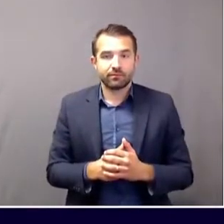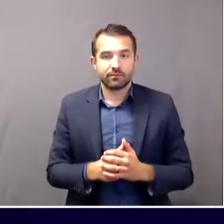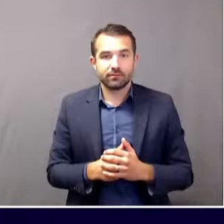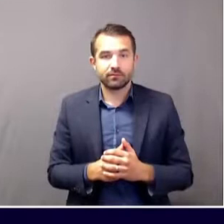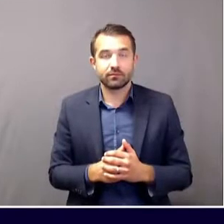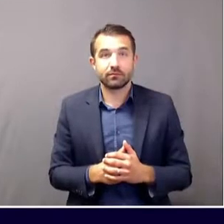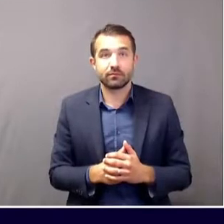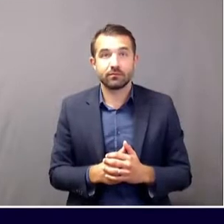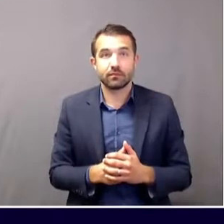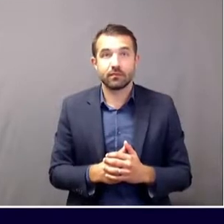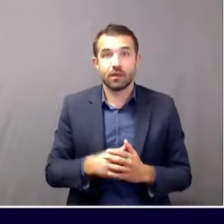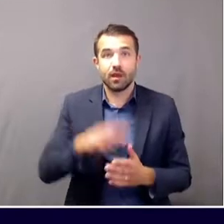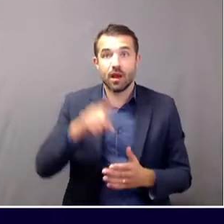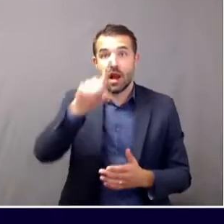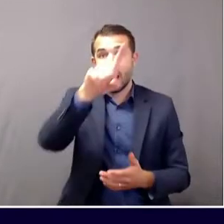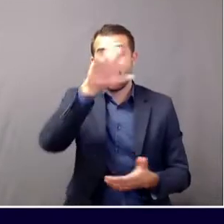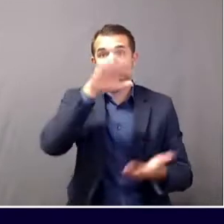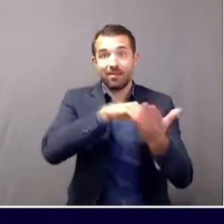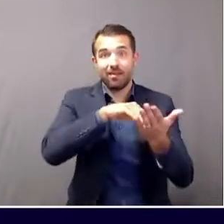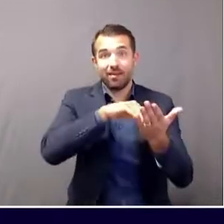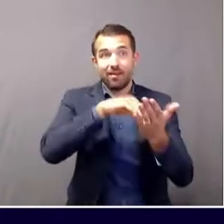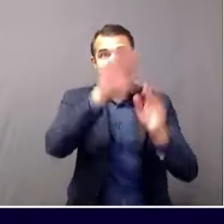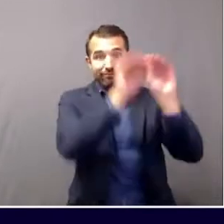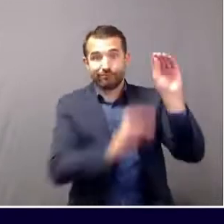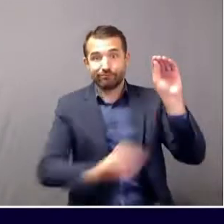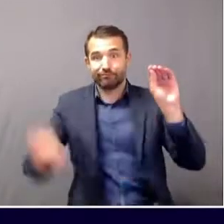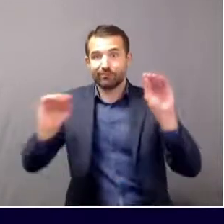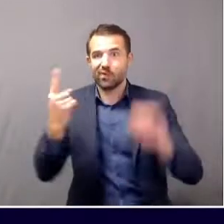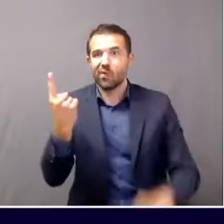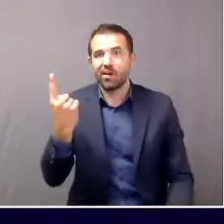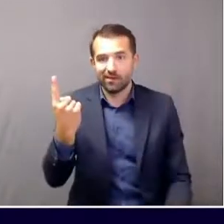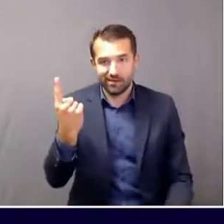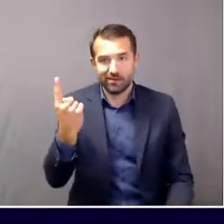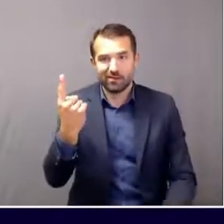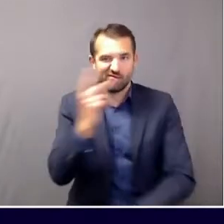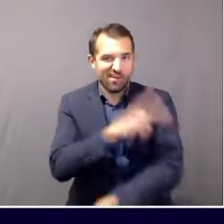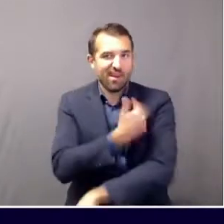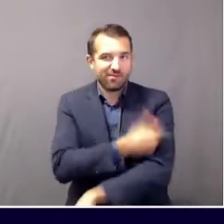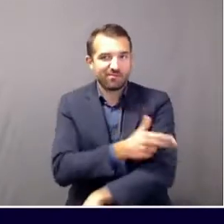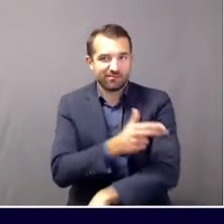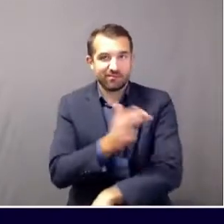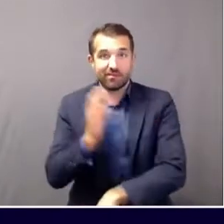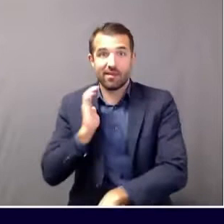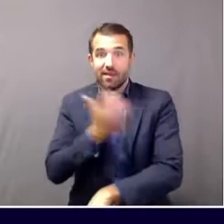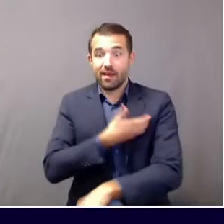every hundred thousand people in